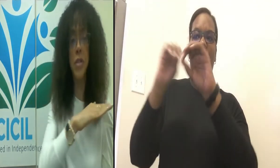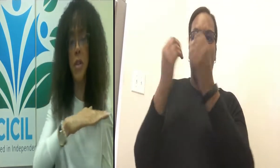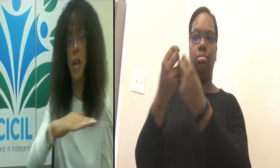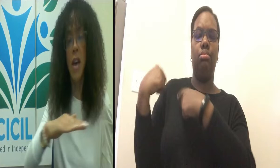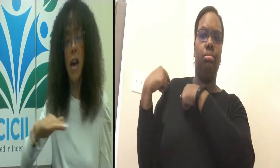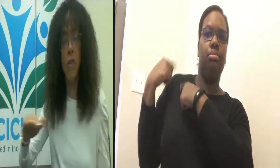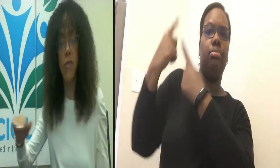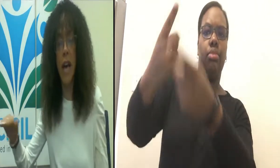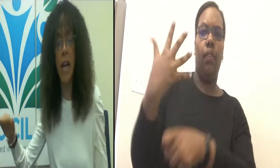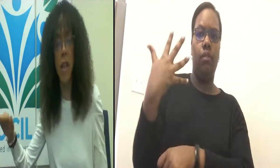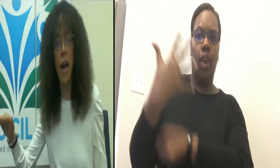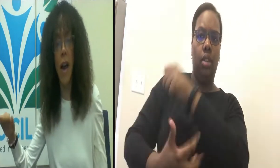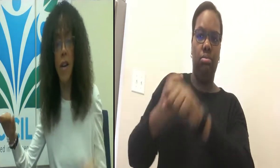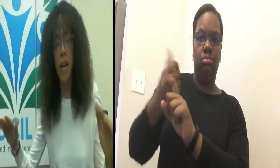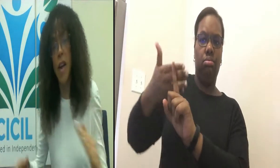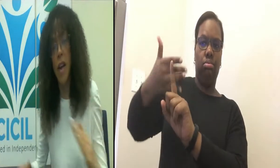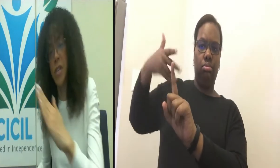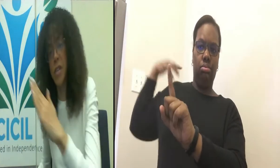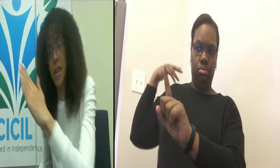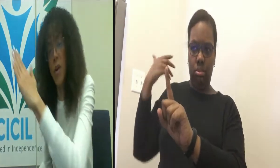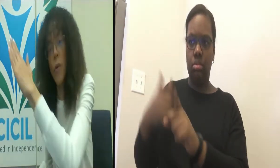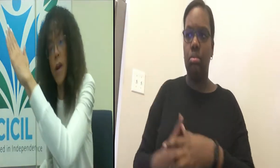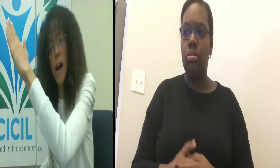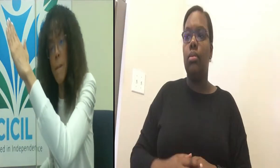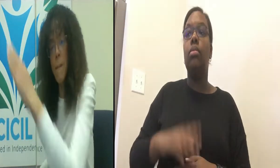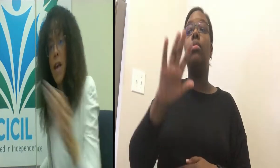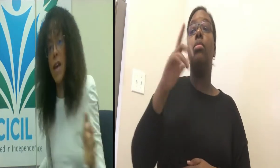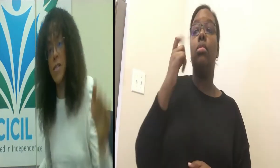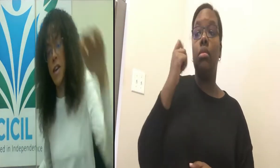budget for the organization. What does that look like? So for the past five